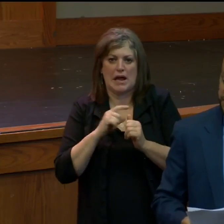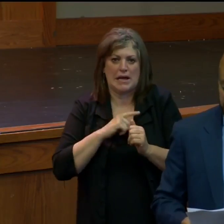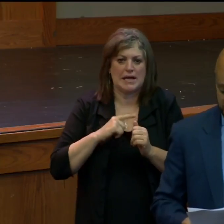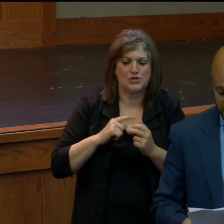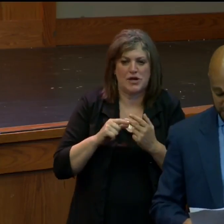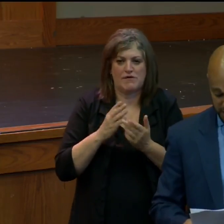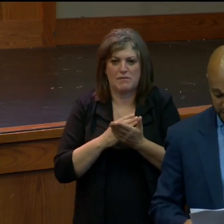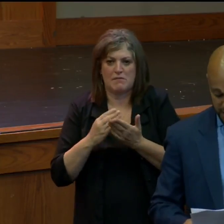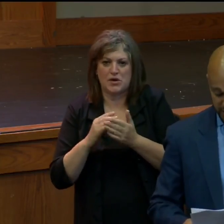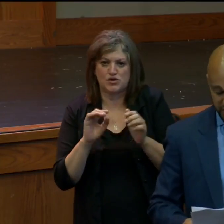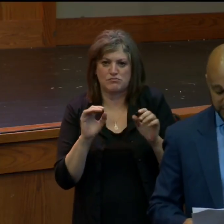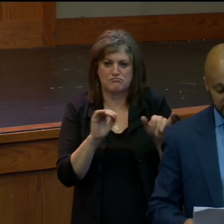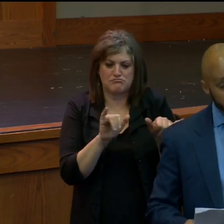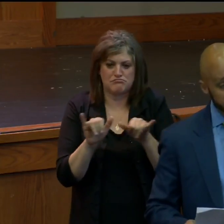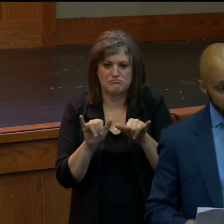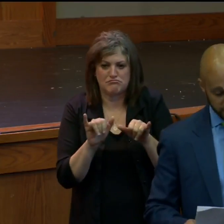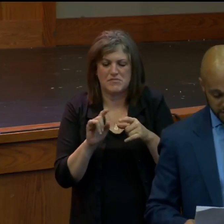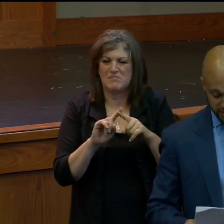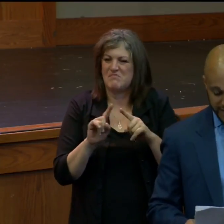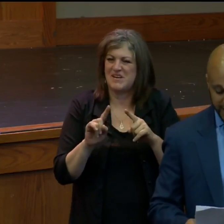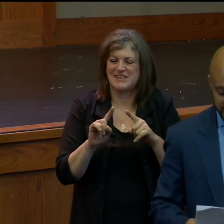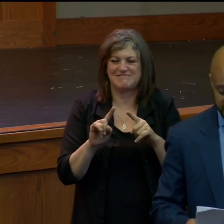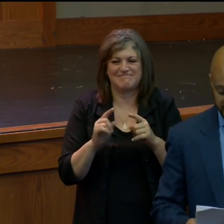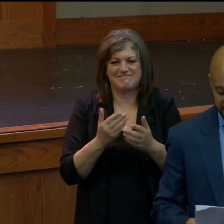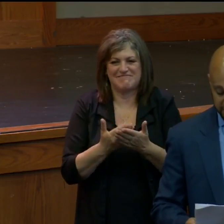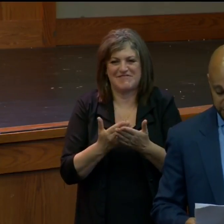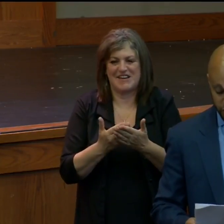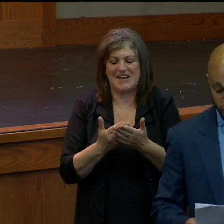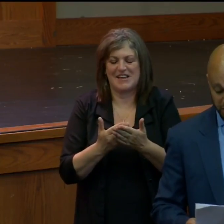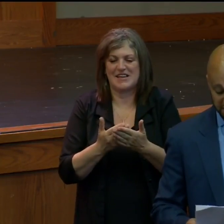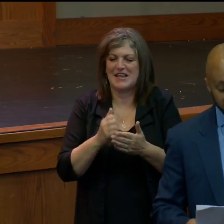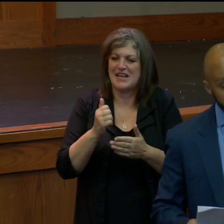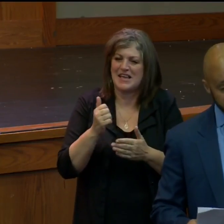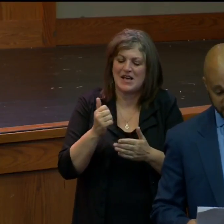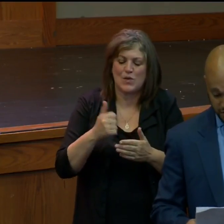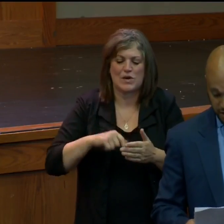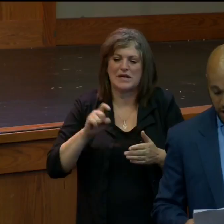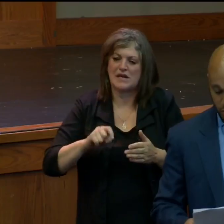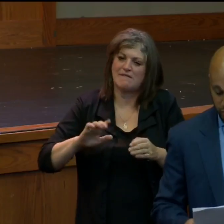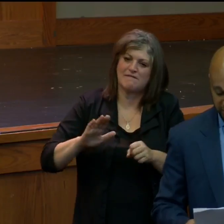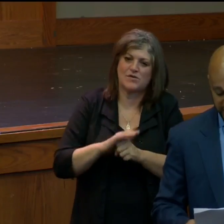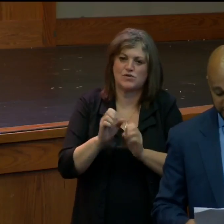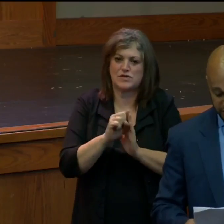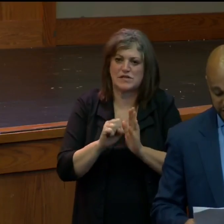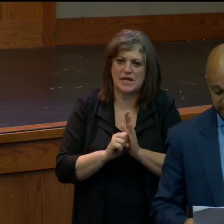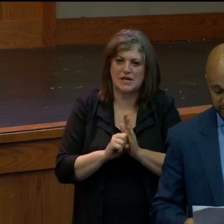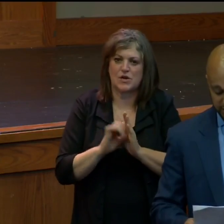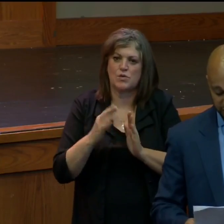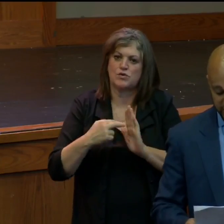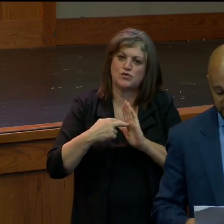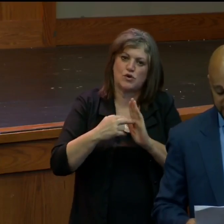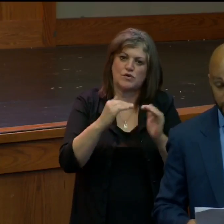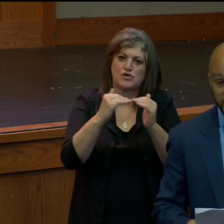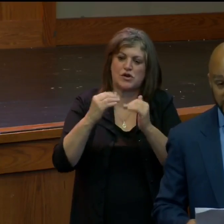BUDGET AUTONOMY, THERE IS LITTLE DOUBT THAT ANYTHING SHORT OF FULL STATEHOOD WILL REFLECT THE JUSTICE AND FREEDOMS THAT WE